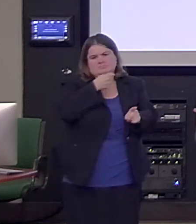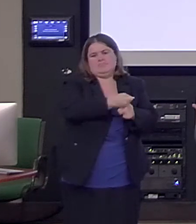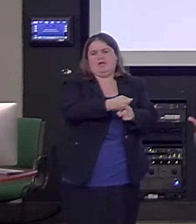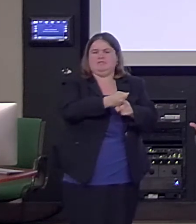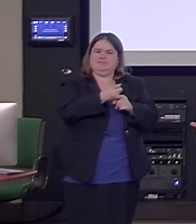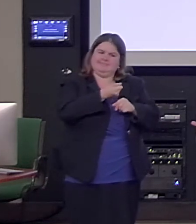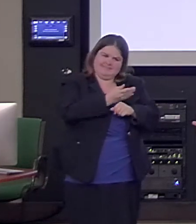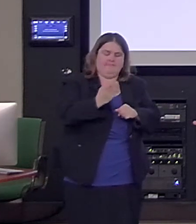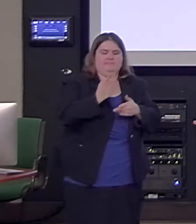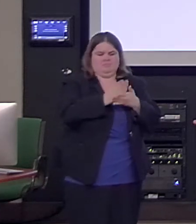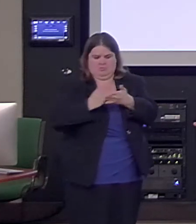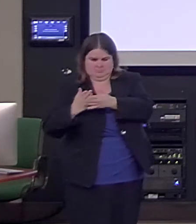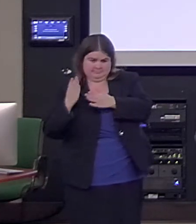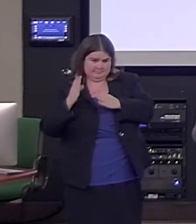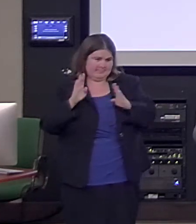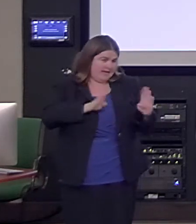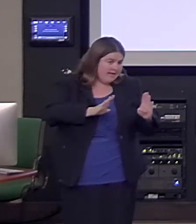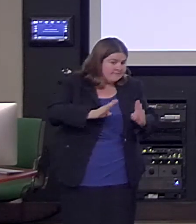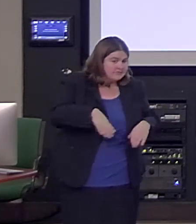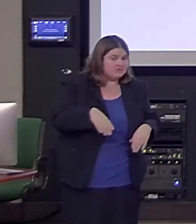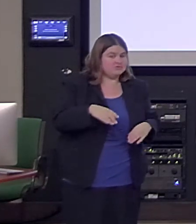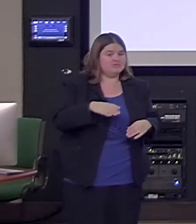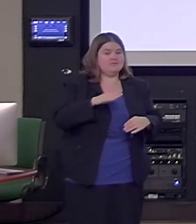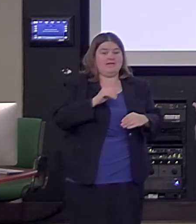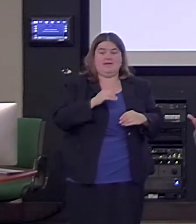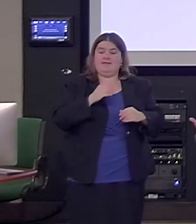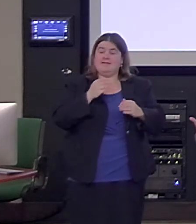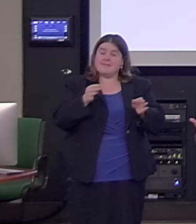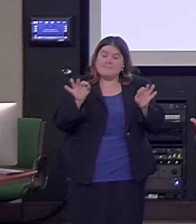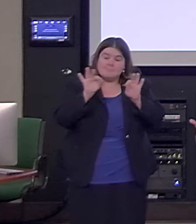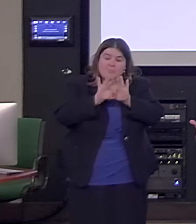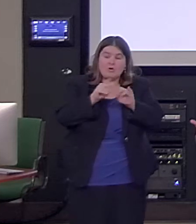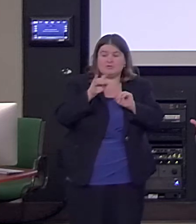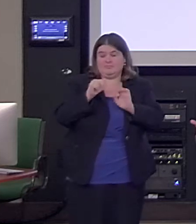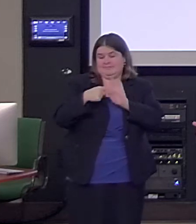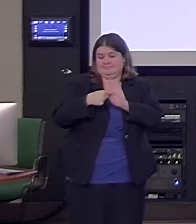of behavior and that important domains like attachment